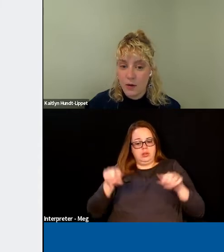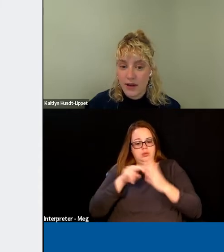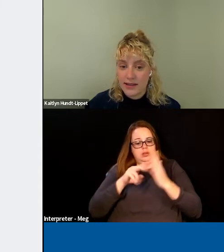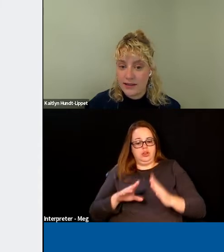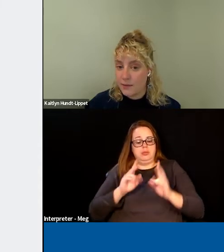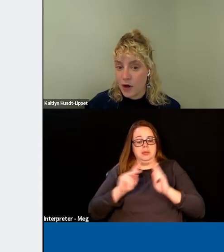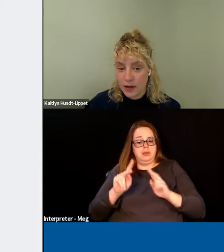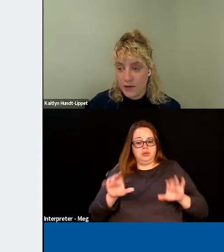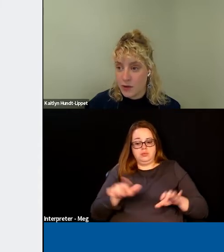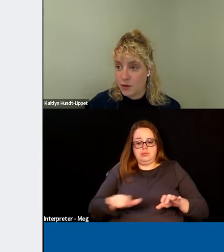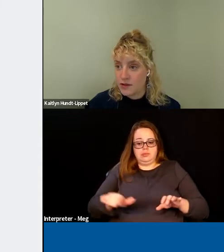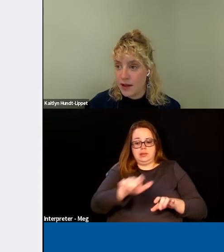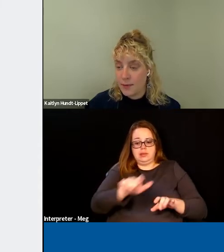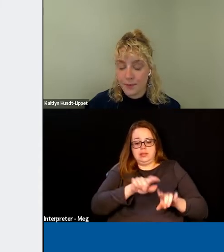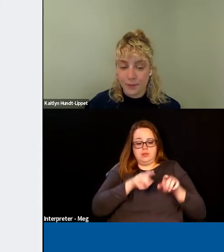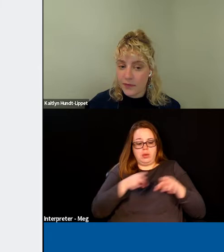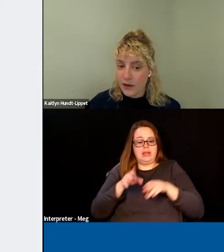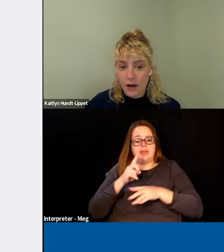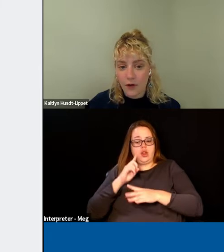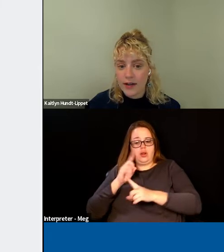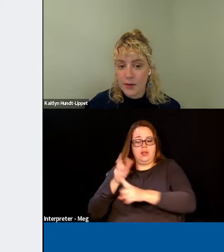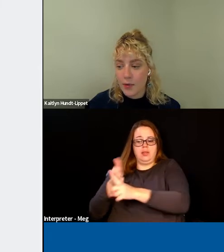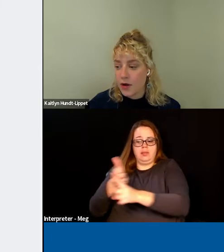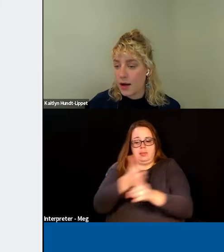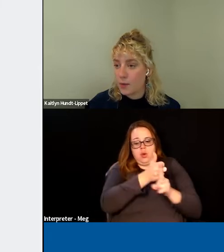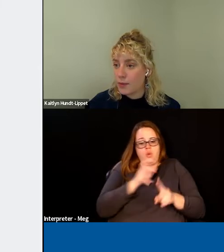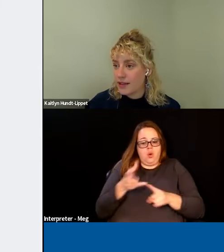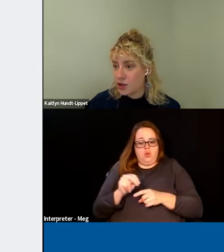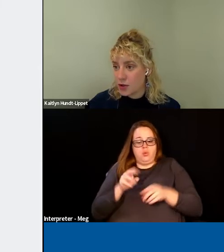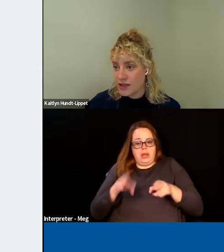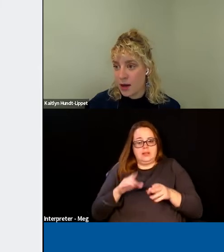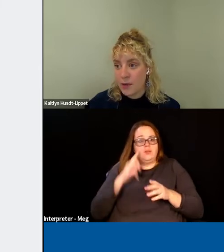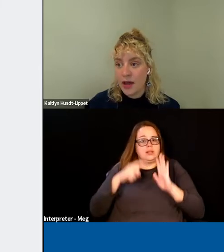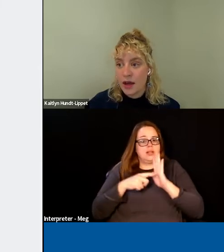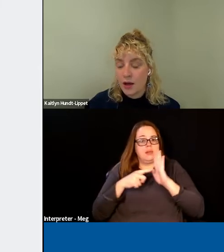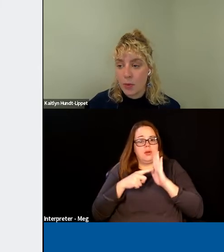and in ways that are individual to them. For example, when we show Sam,